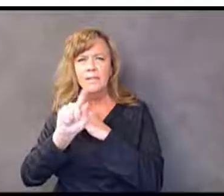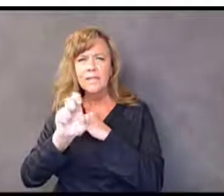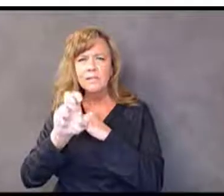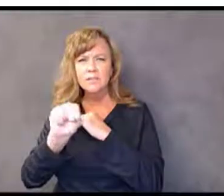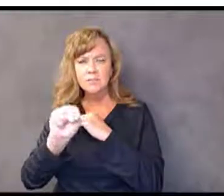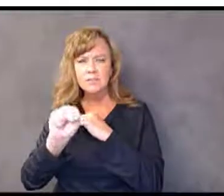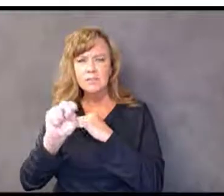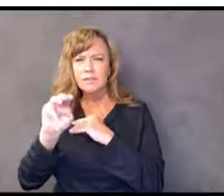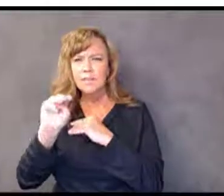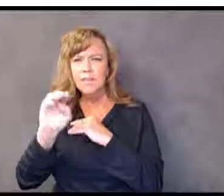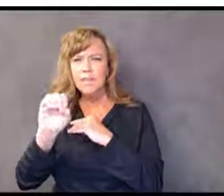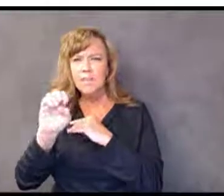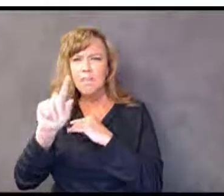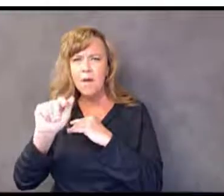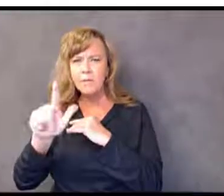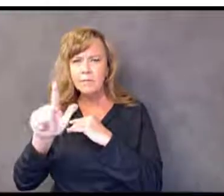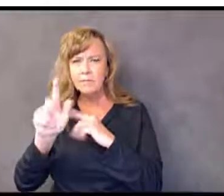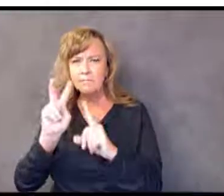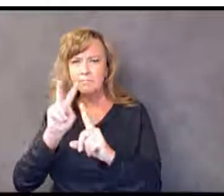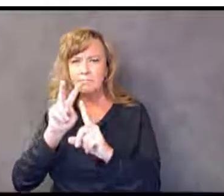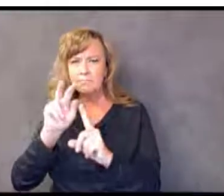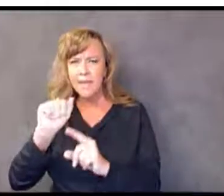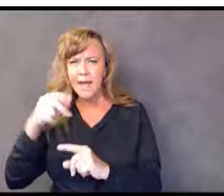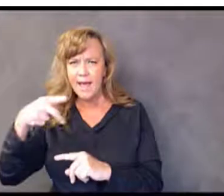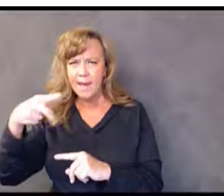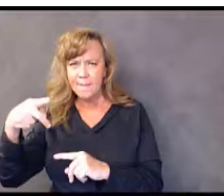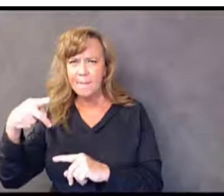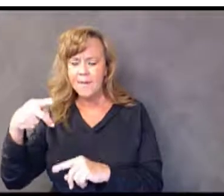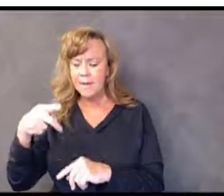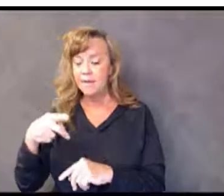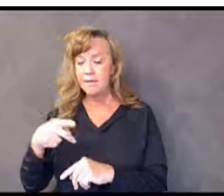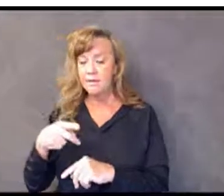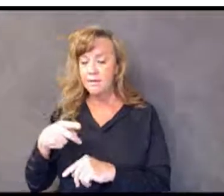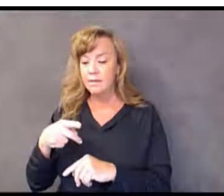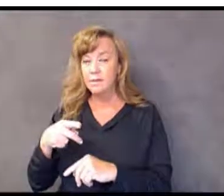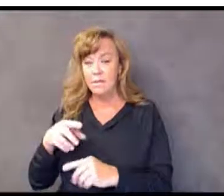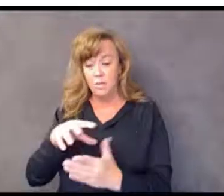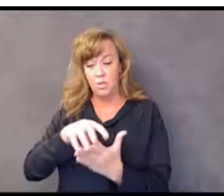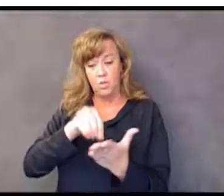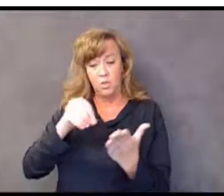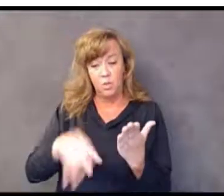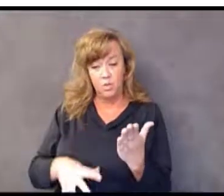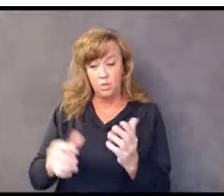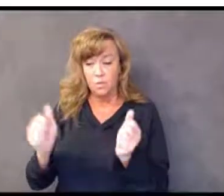The modeling application can be accessed by the student with the interpreter present so